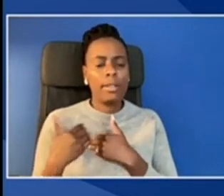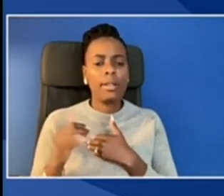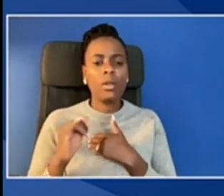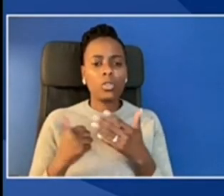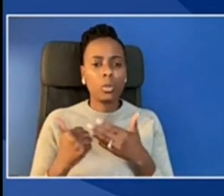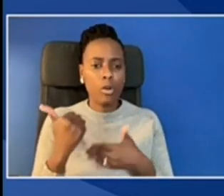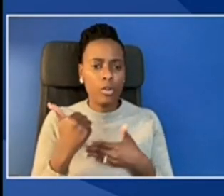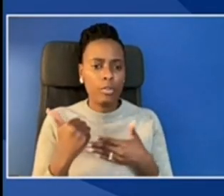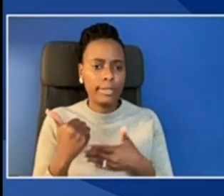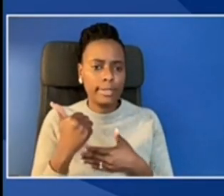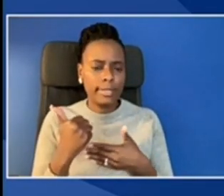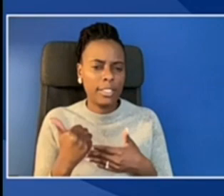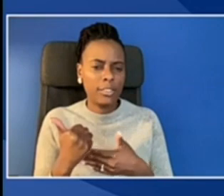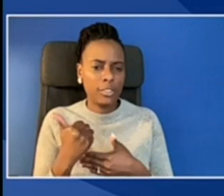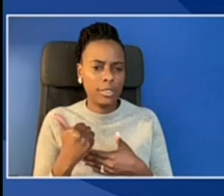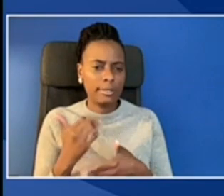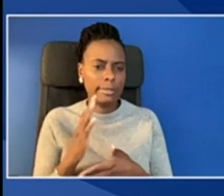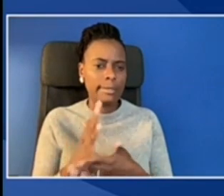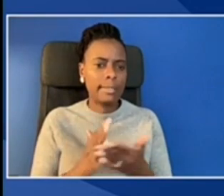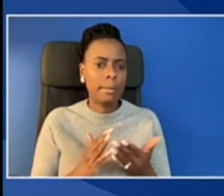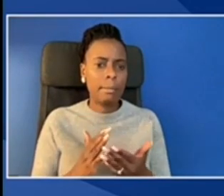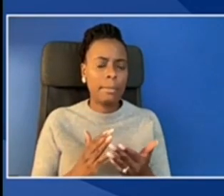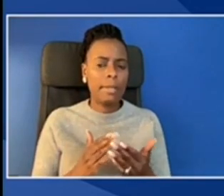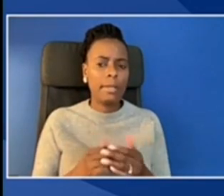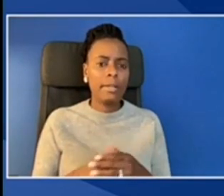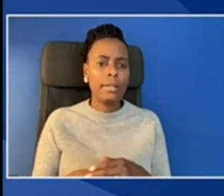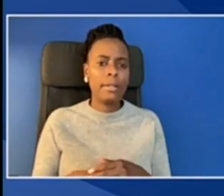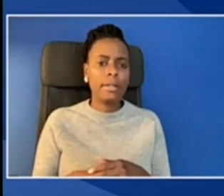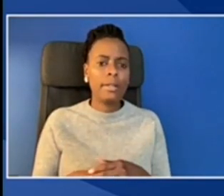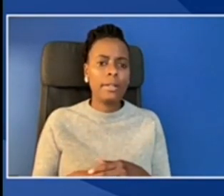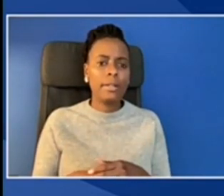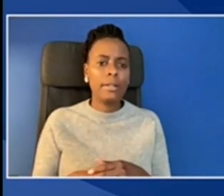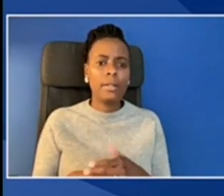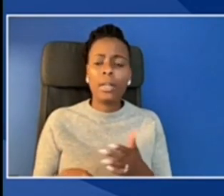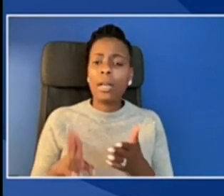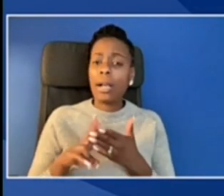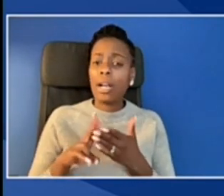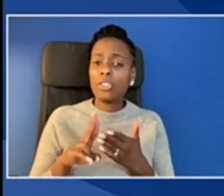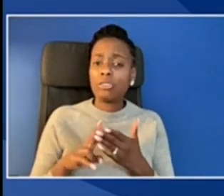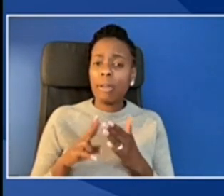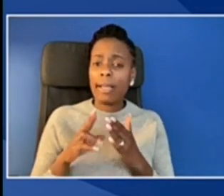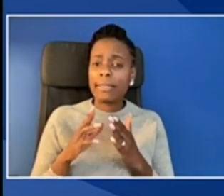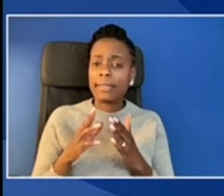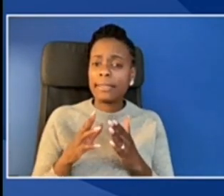I have no idea what the contracting process looks like with servicers.